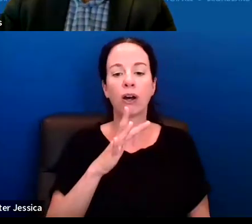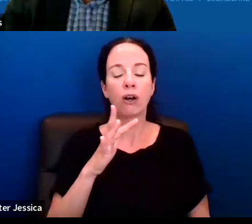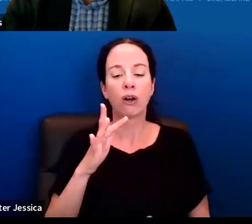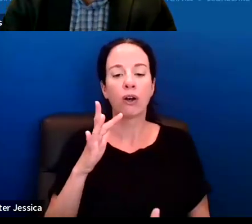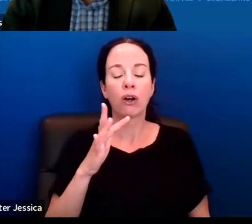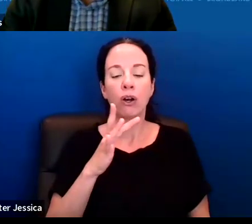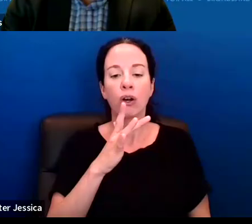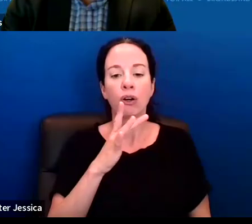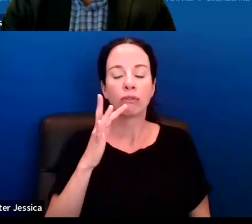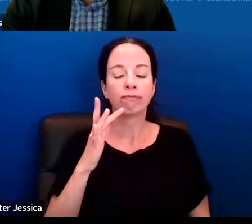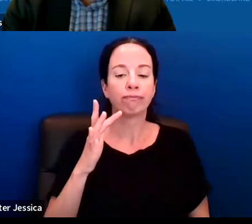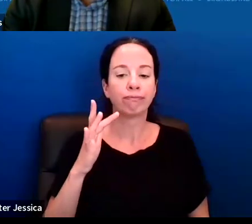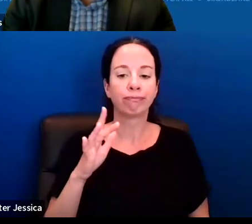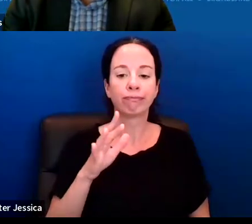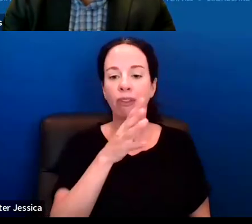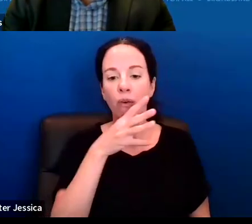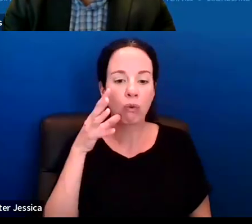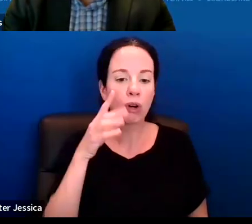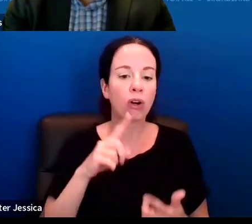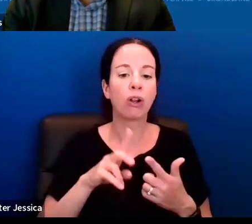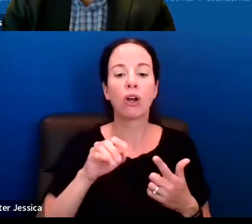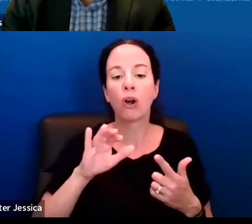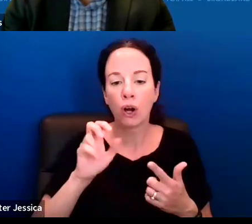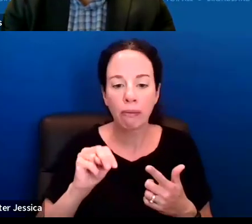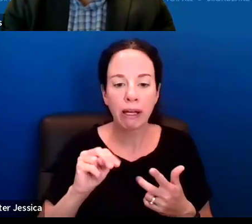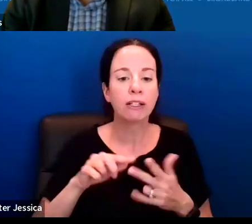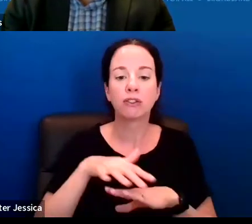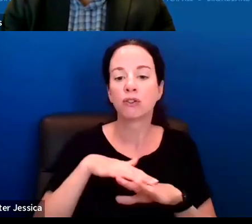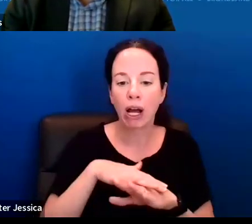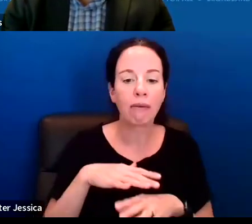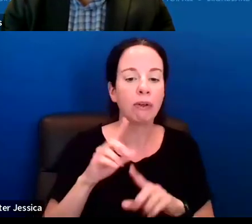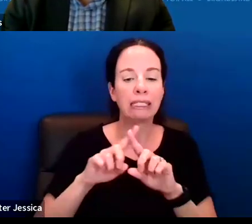tribal-serving communities, so that the data is reflective of students' experiences across